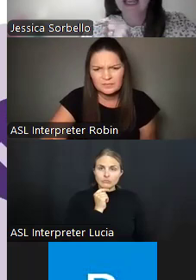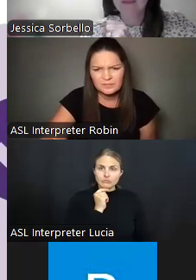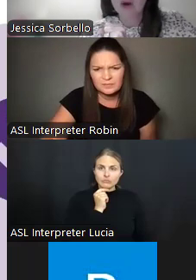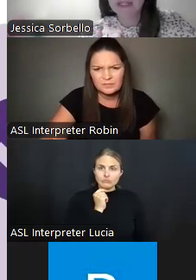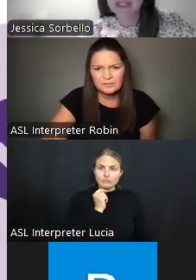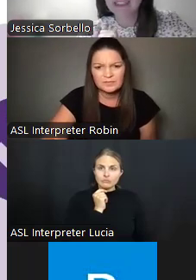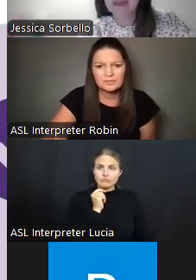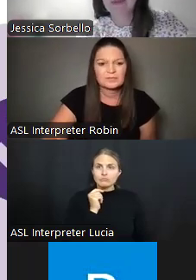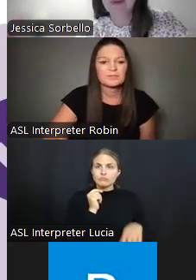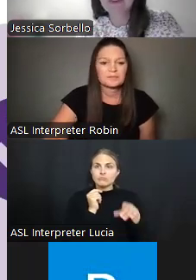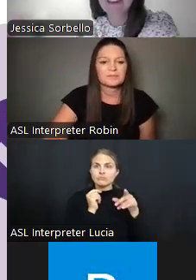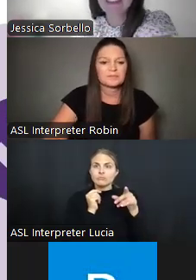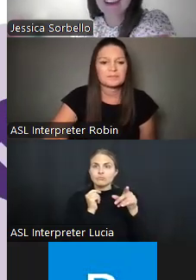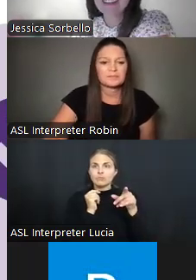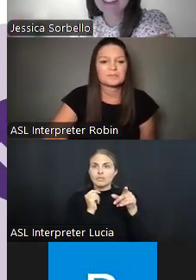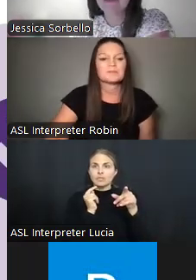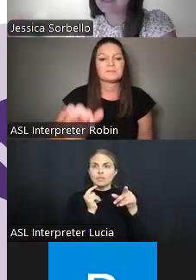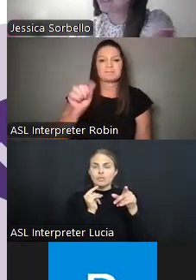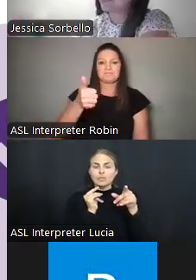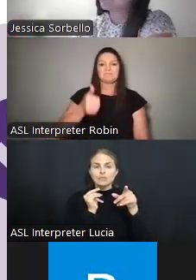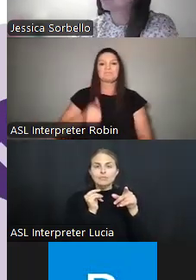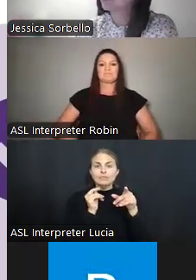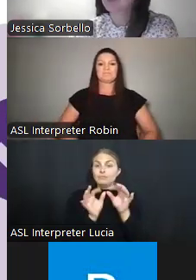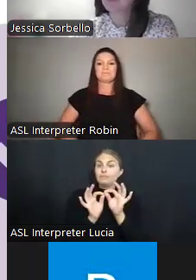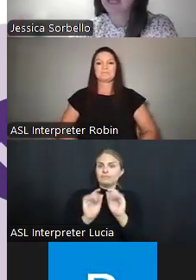looking at practicing a little but of what we are learning.